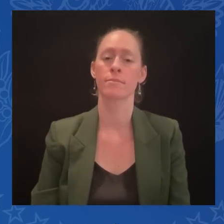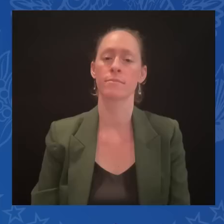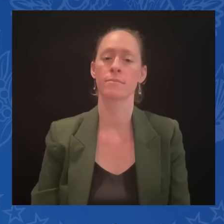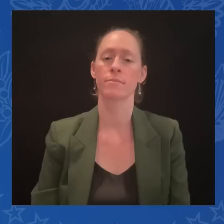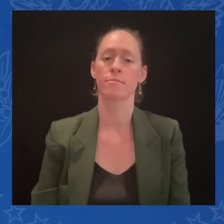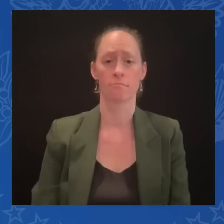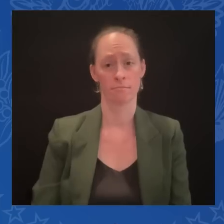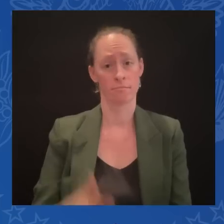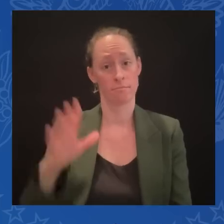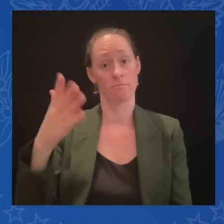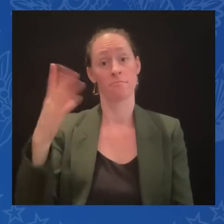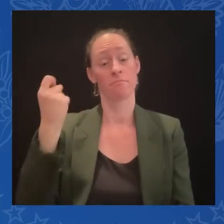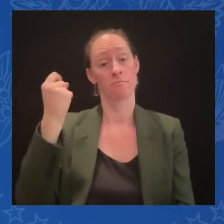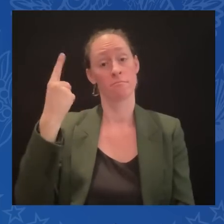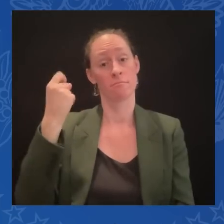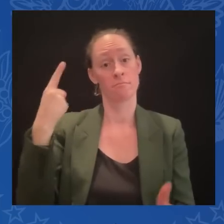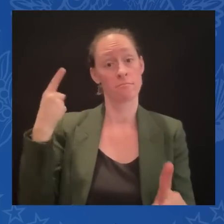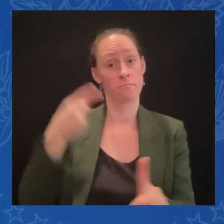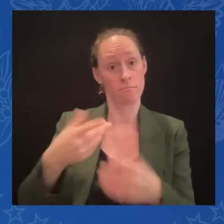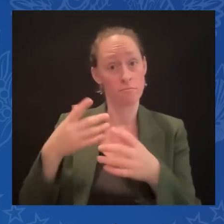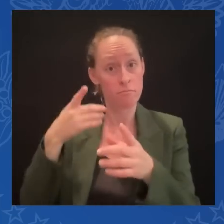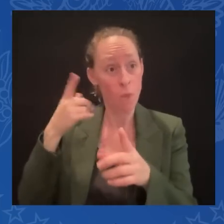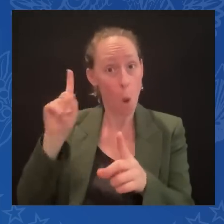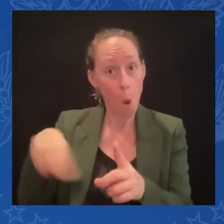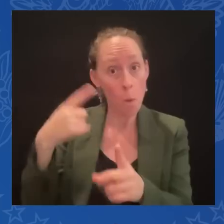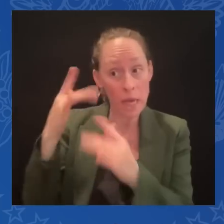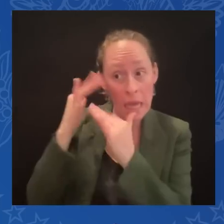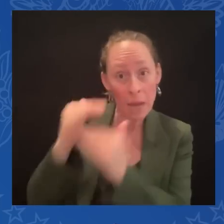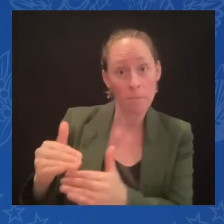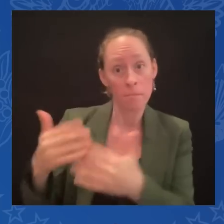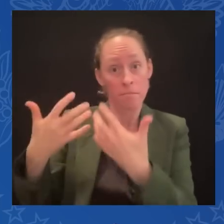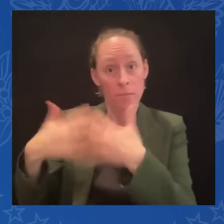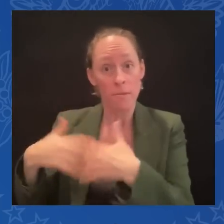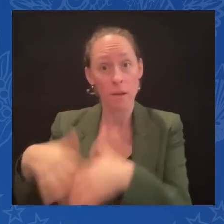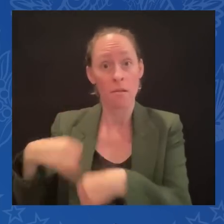Through the Bipartisan Infrastructure Law, we've already announced over 35,000 projects